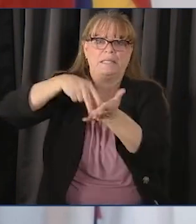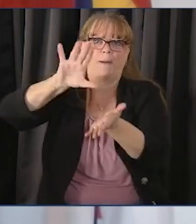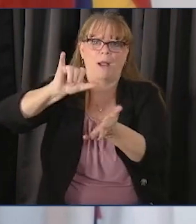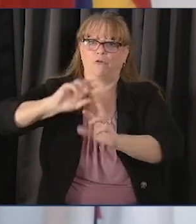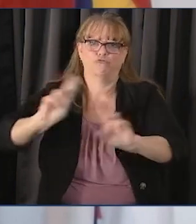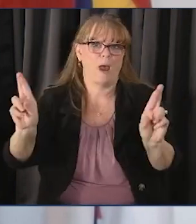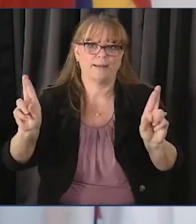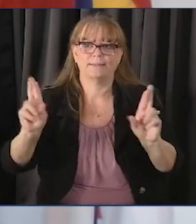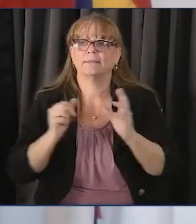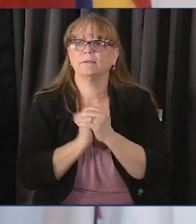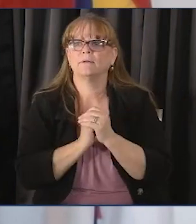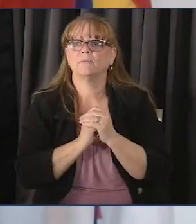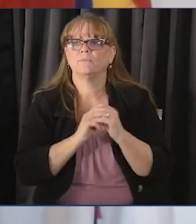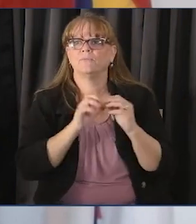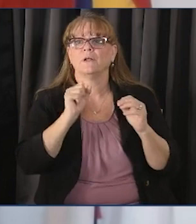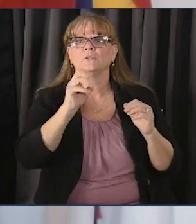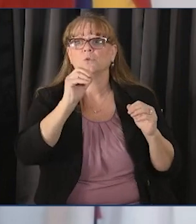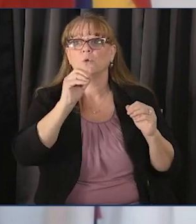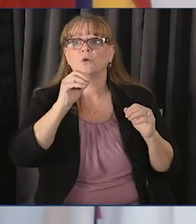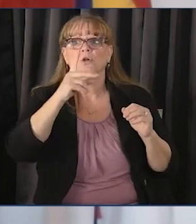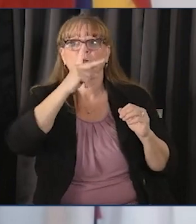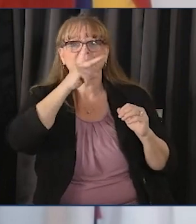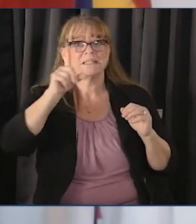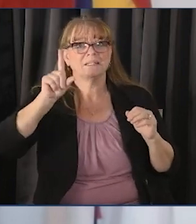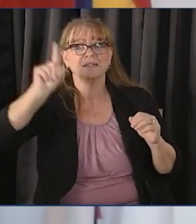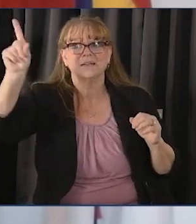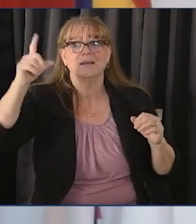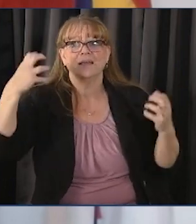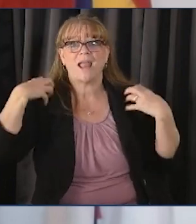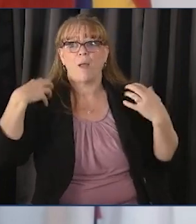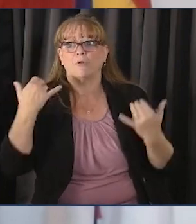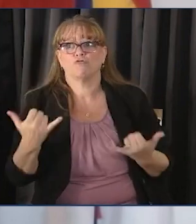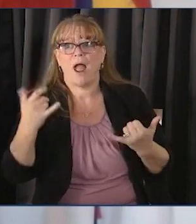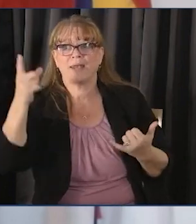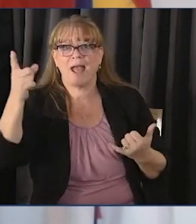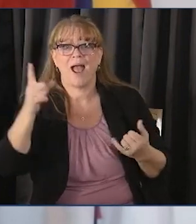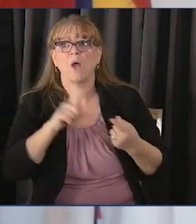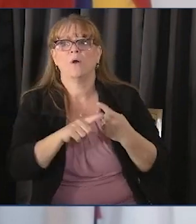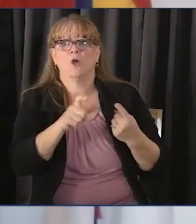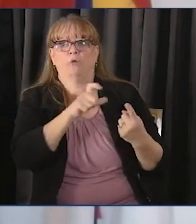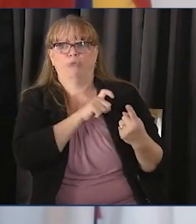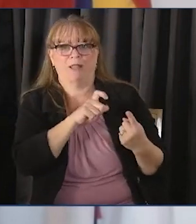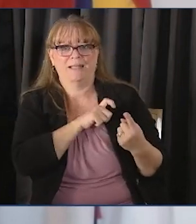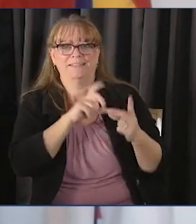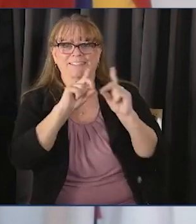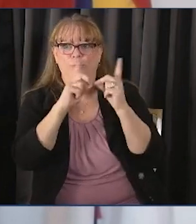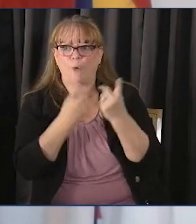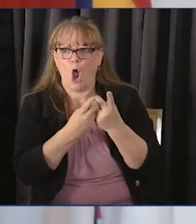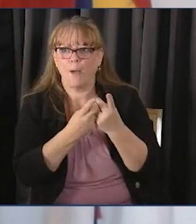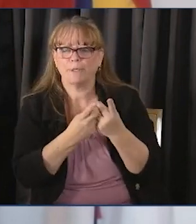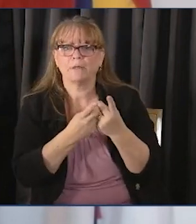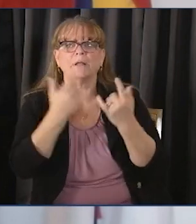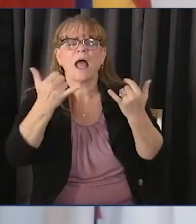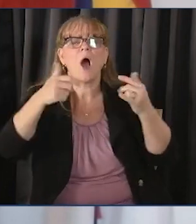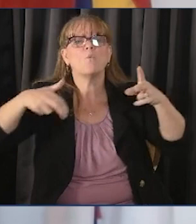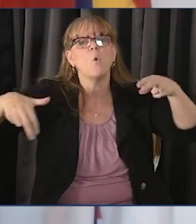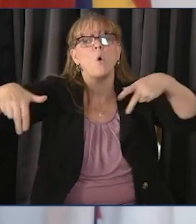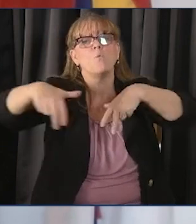police departments from other major metropolitan areas who are working in conjunction with Denver to help protect our city building in the state capitol.